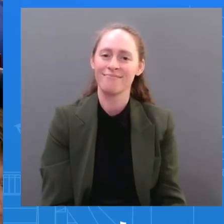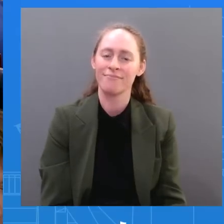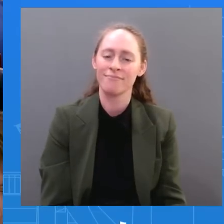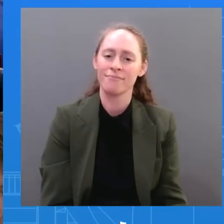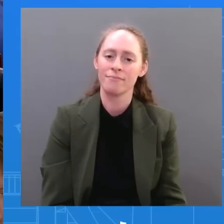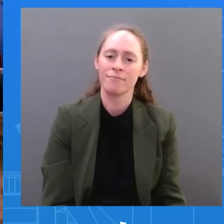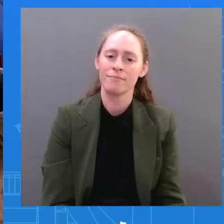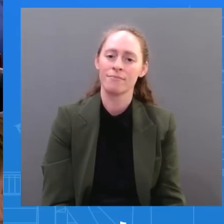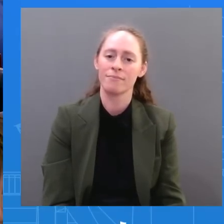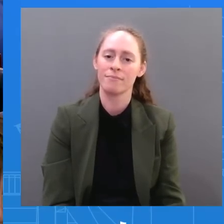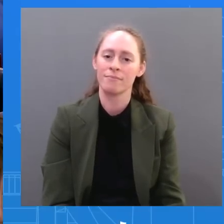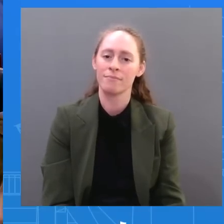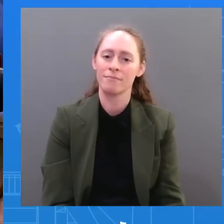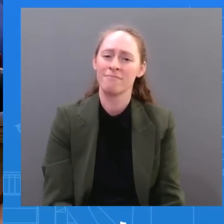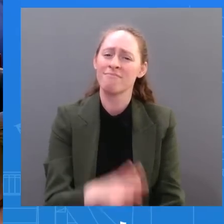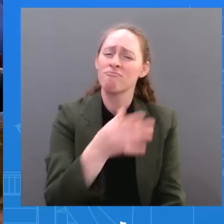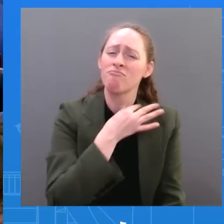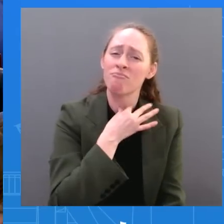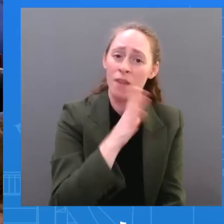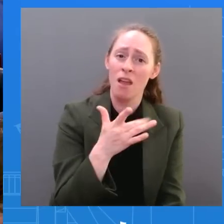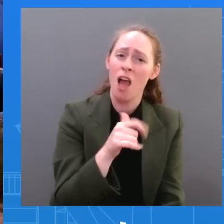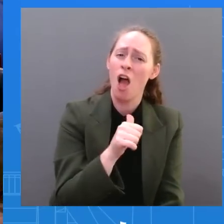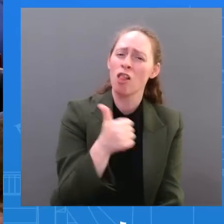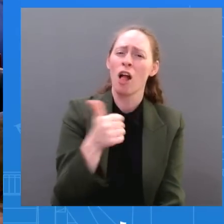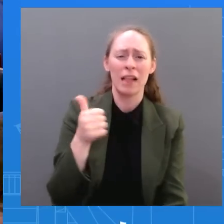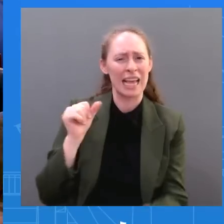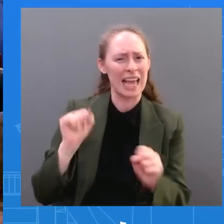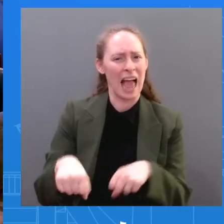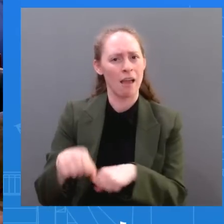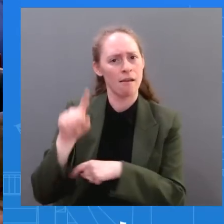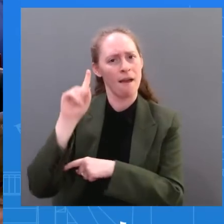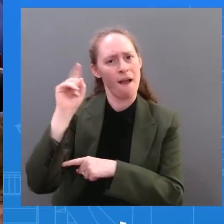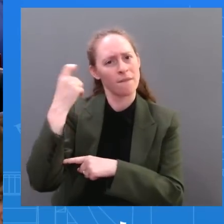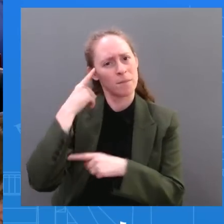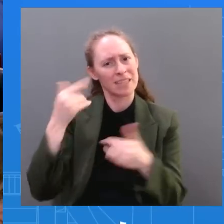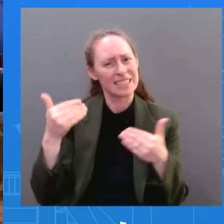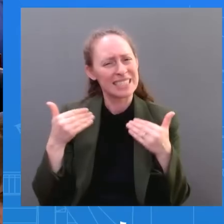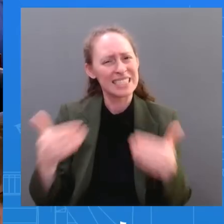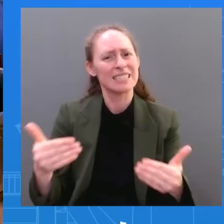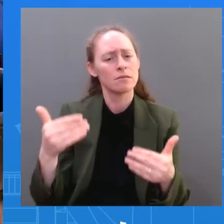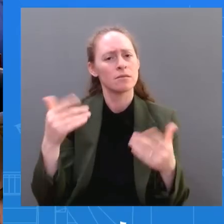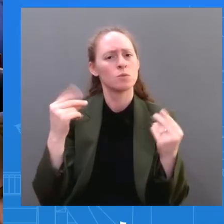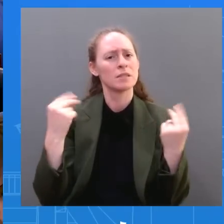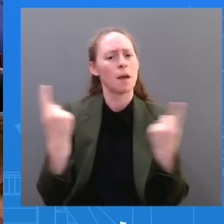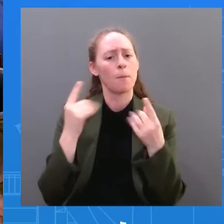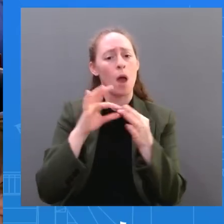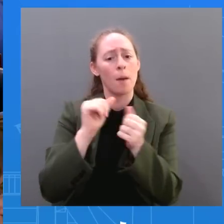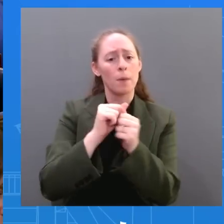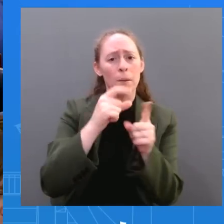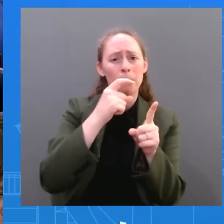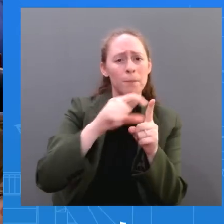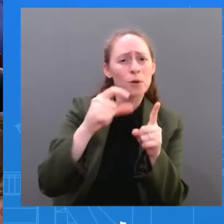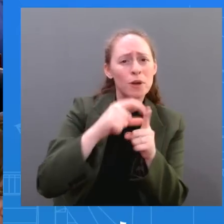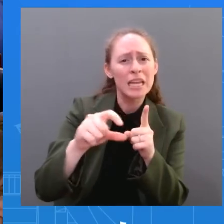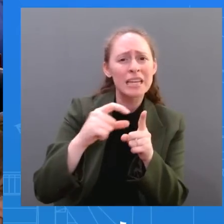whether that be in production? Is there anything that the Fed can do to move in that capacity? Since you're not getting anywhere with --